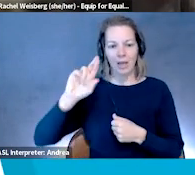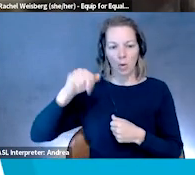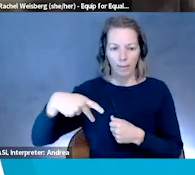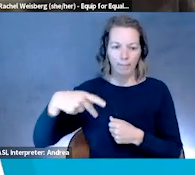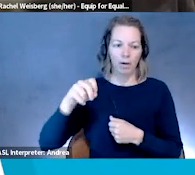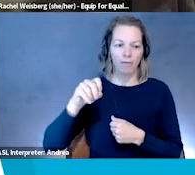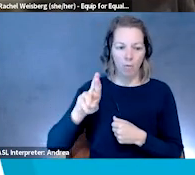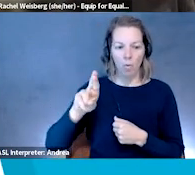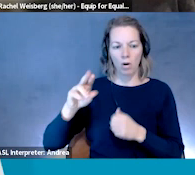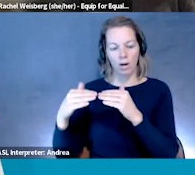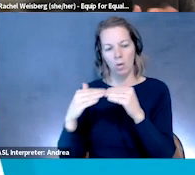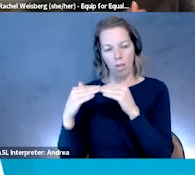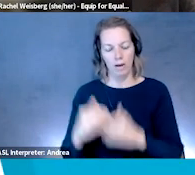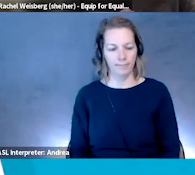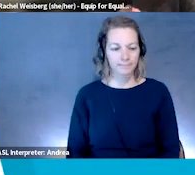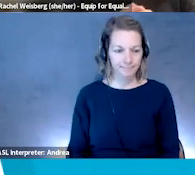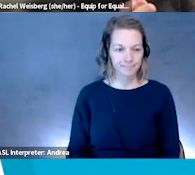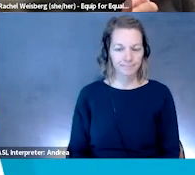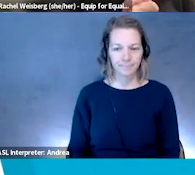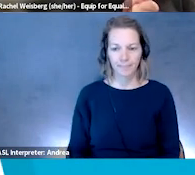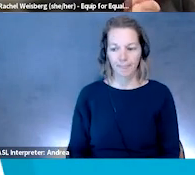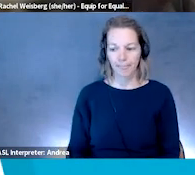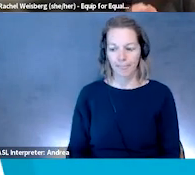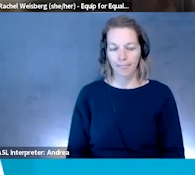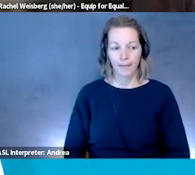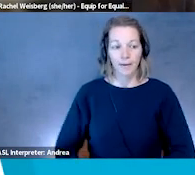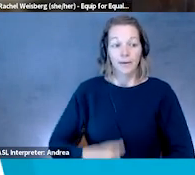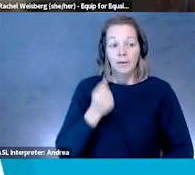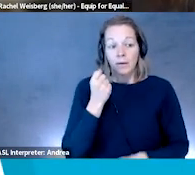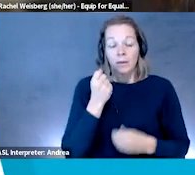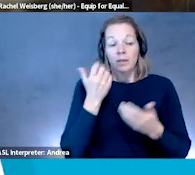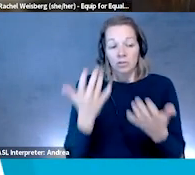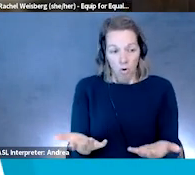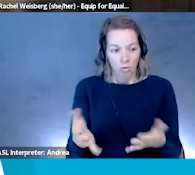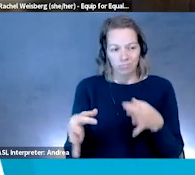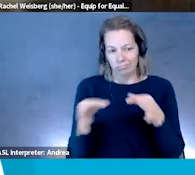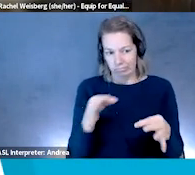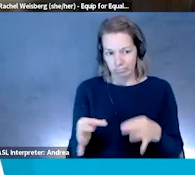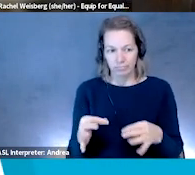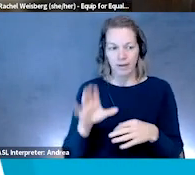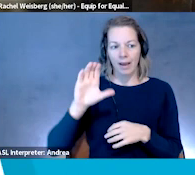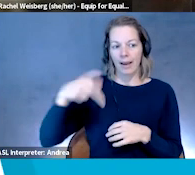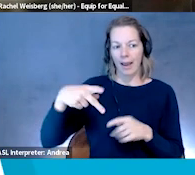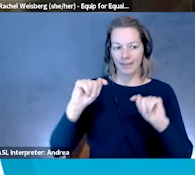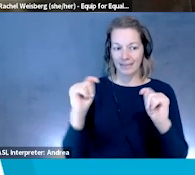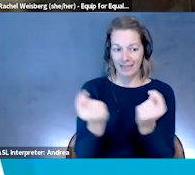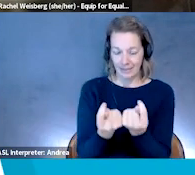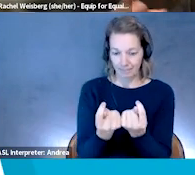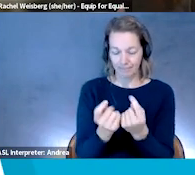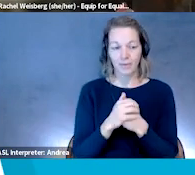REDESIGNATED FROM WITHIN INSIDE D RS TO